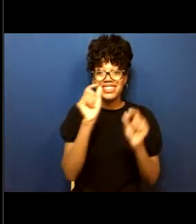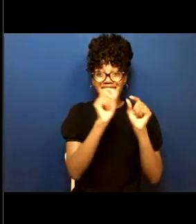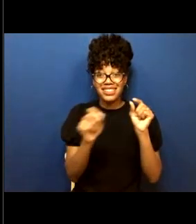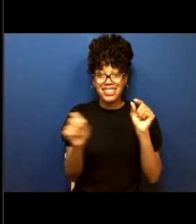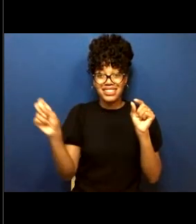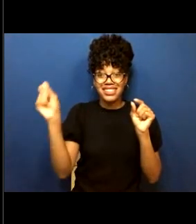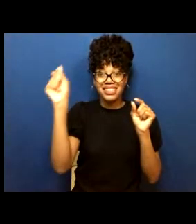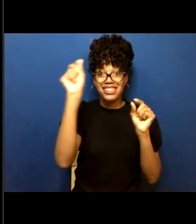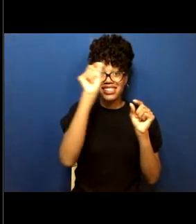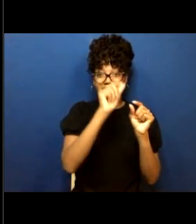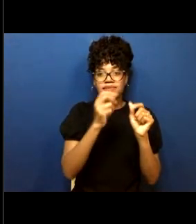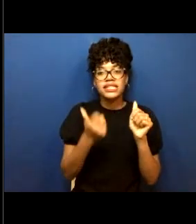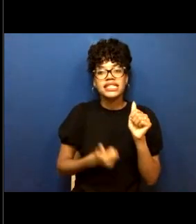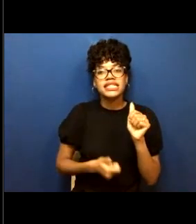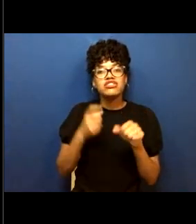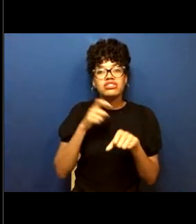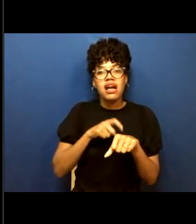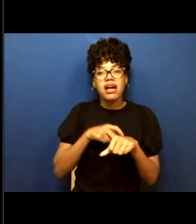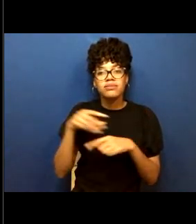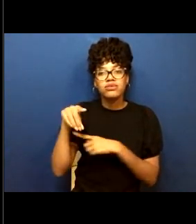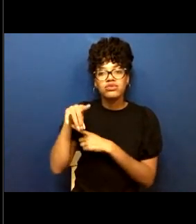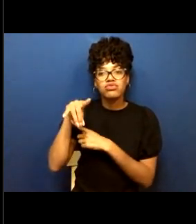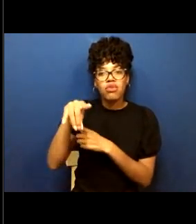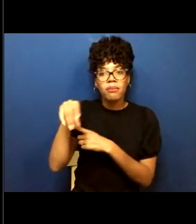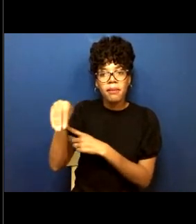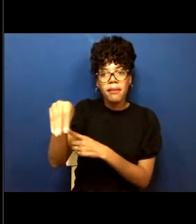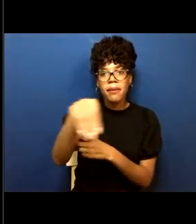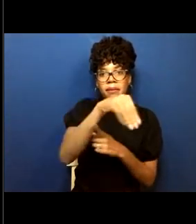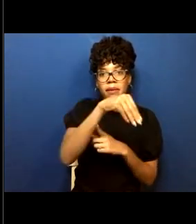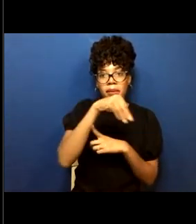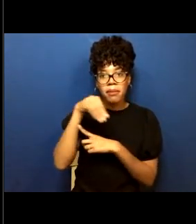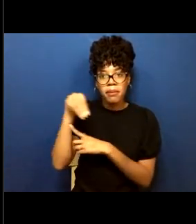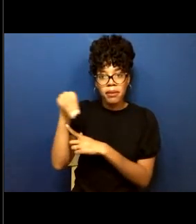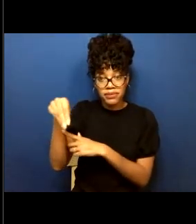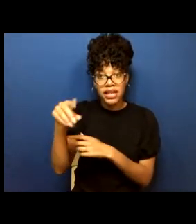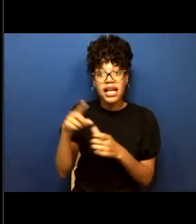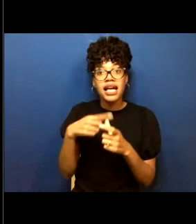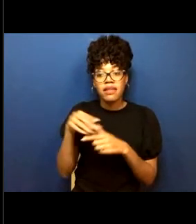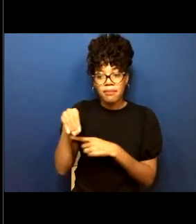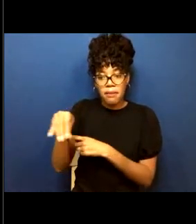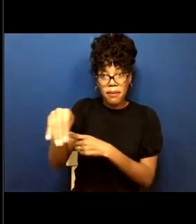the drone took a photo. And these images can be stitched together with fancy computer software